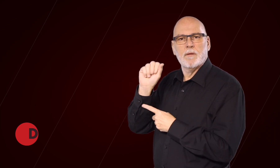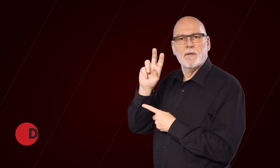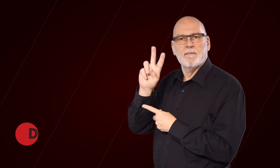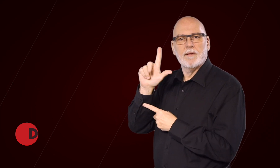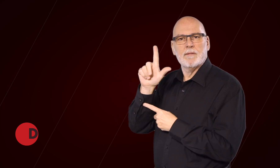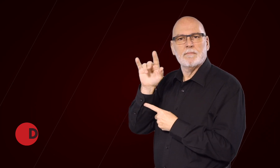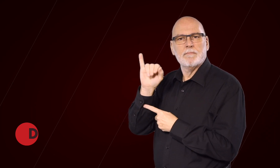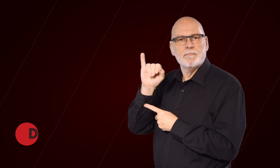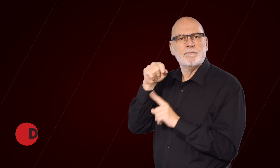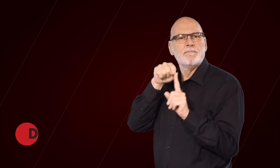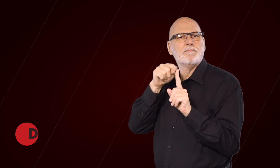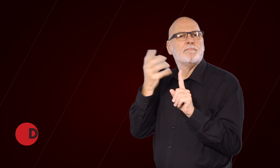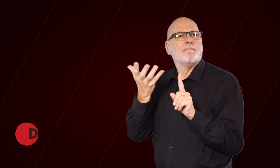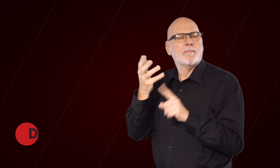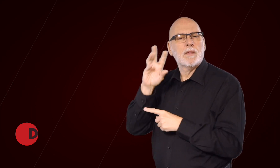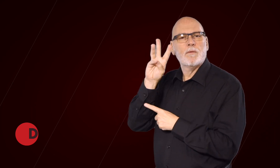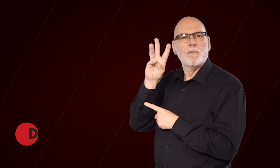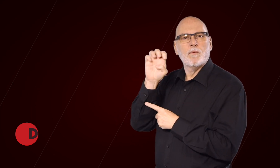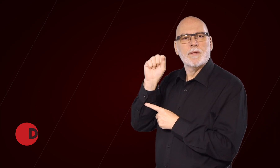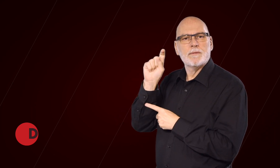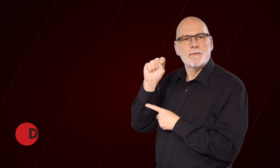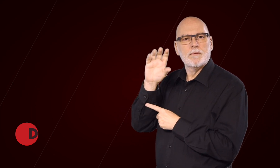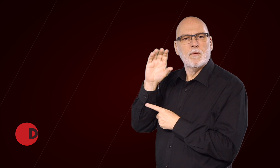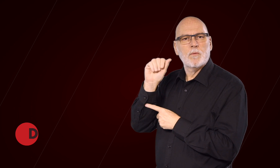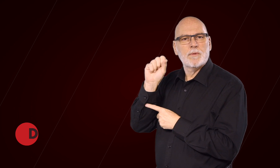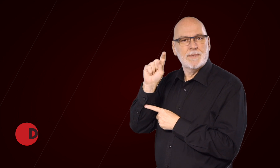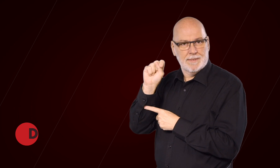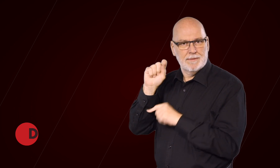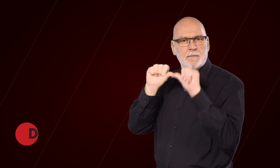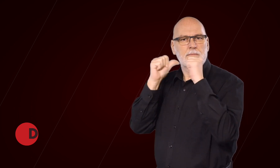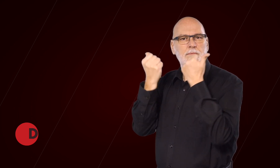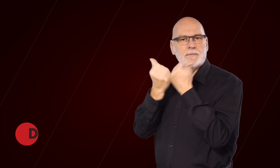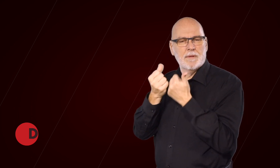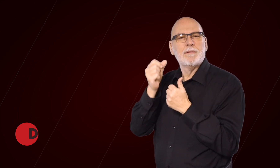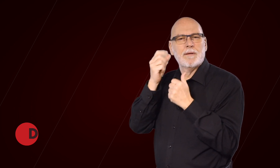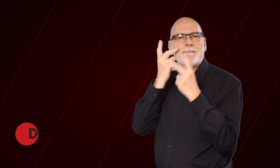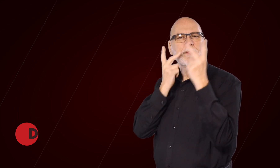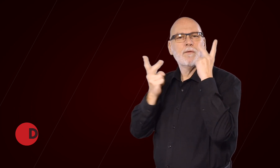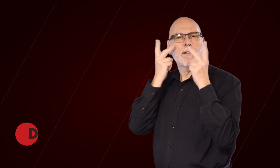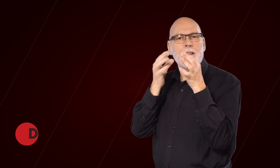“The Westcoast Association of Visual Language Interpreters” (WAVLI)